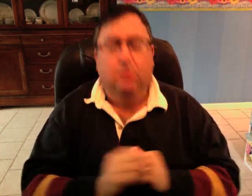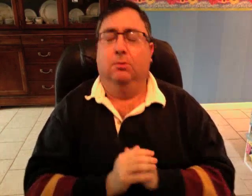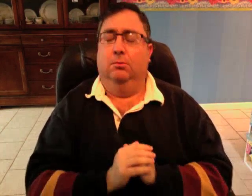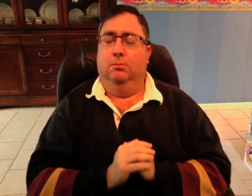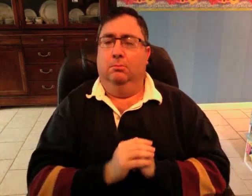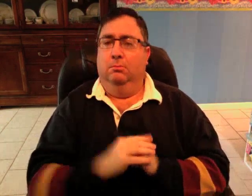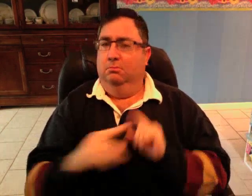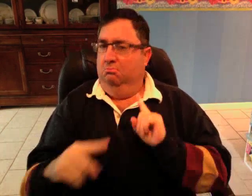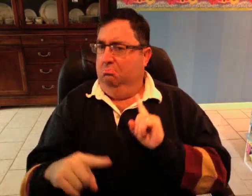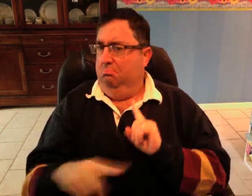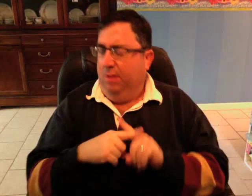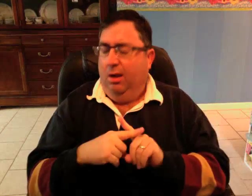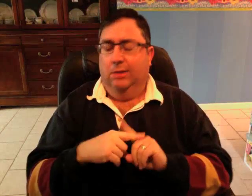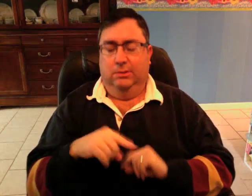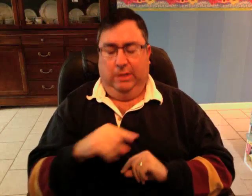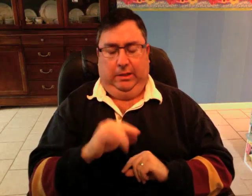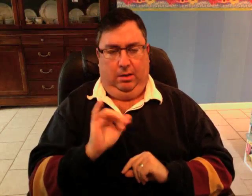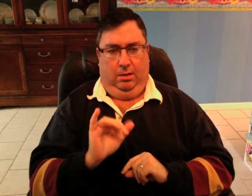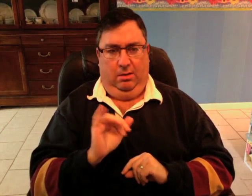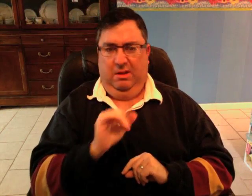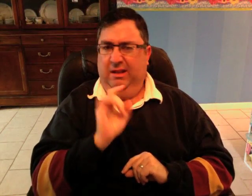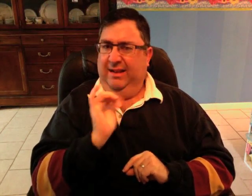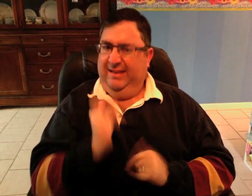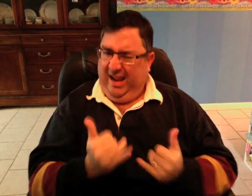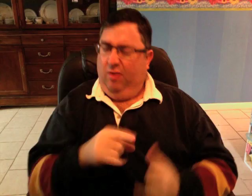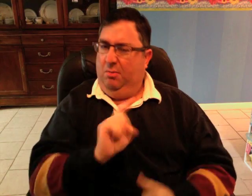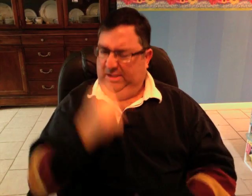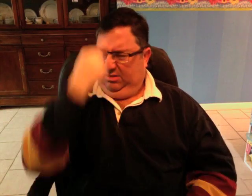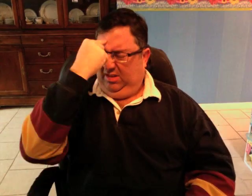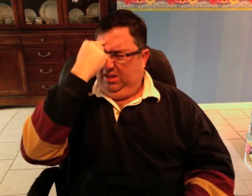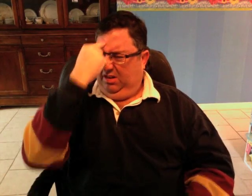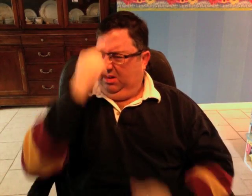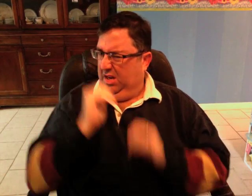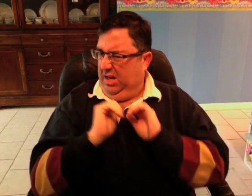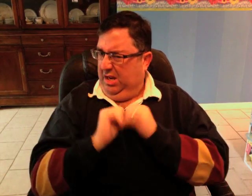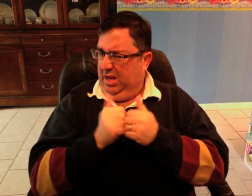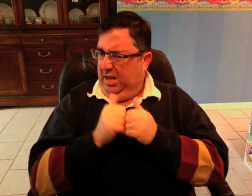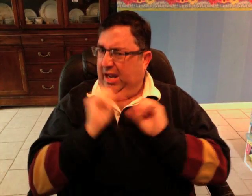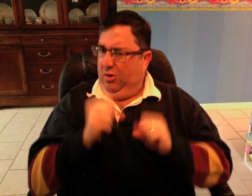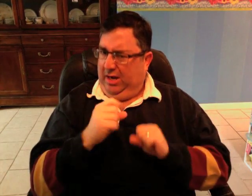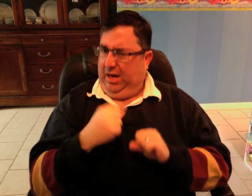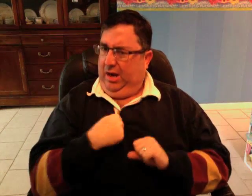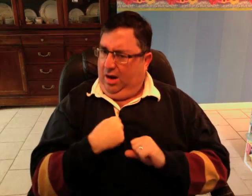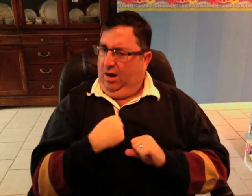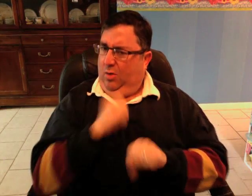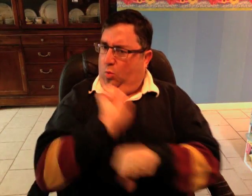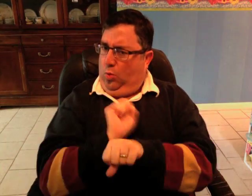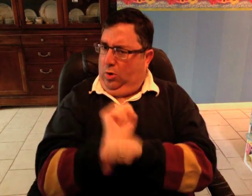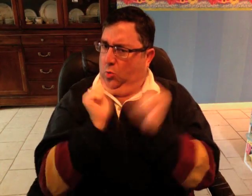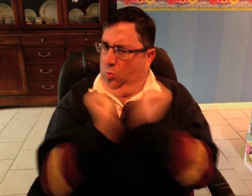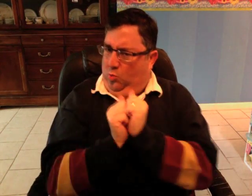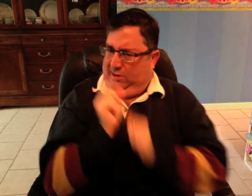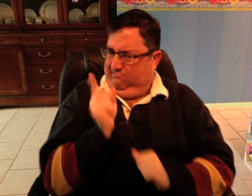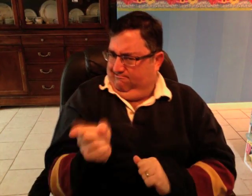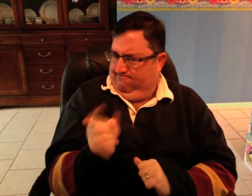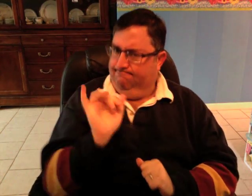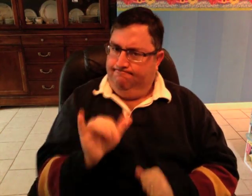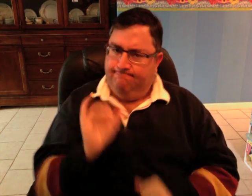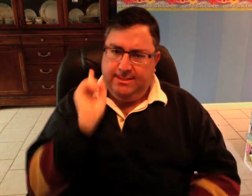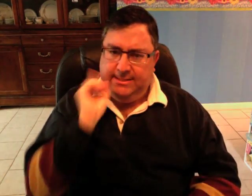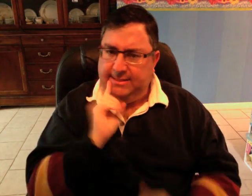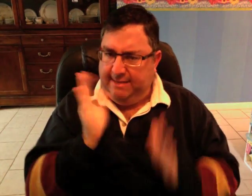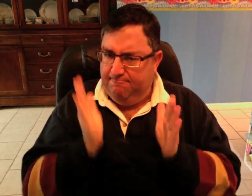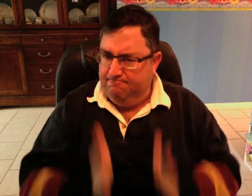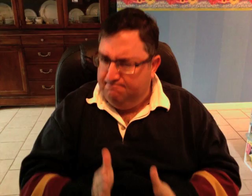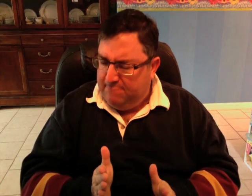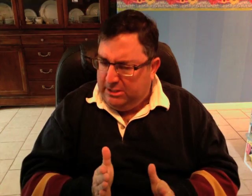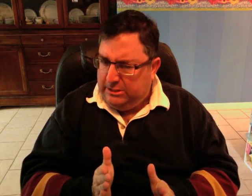plus, I make them think "How can I work with this Deaf person?"